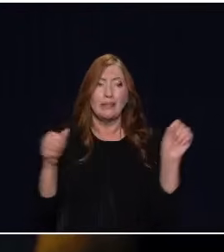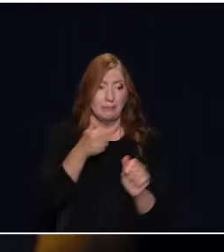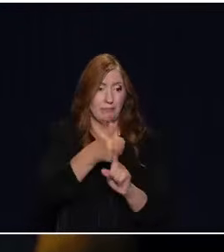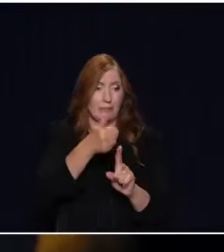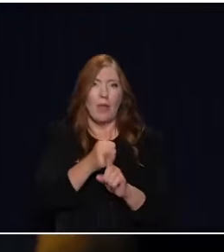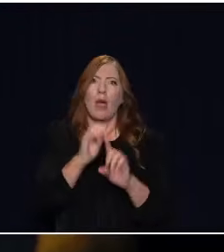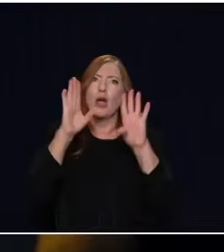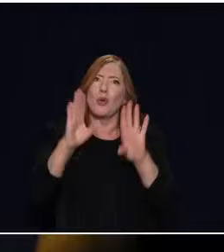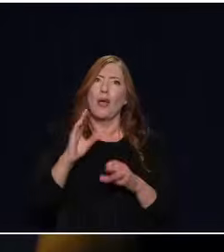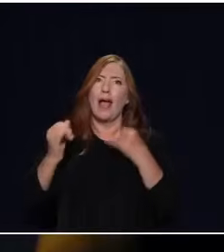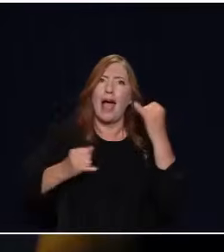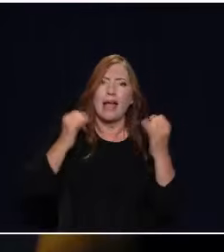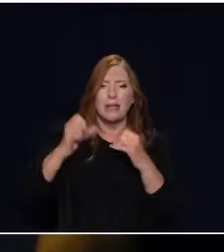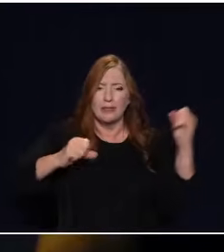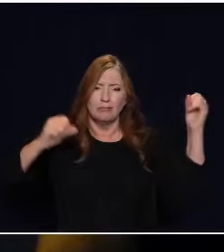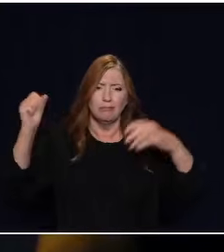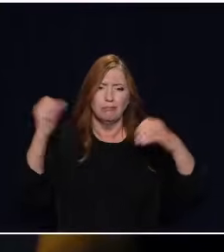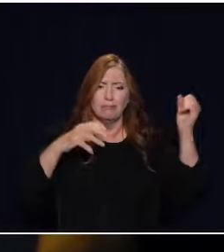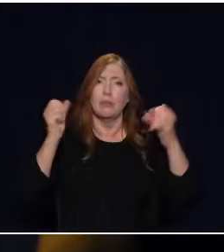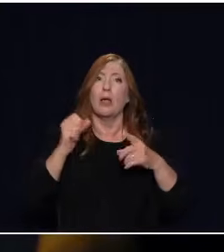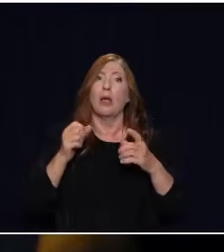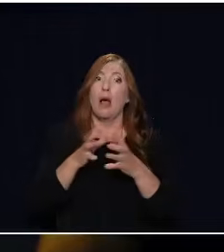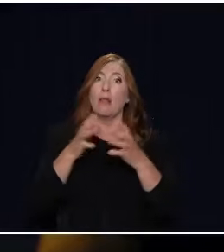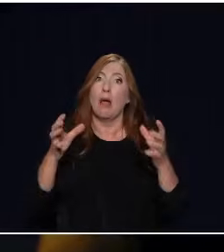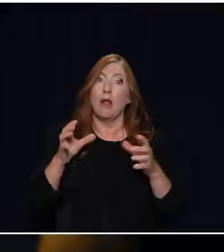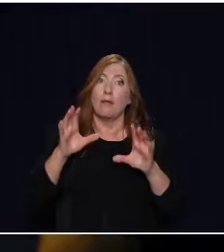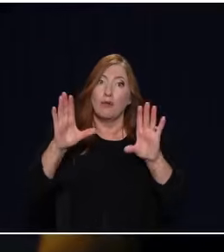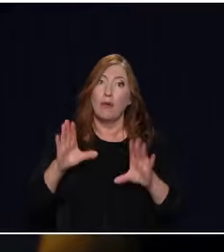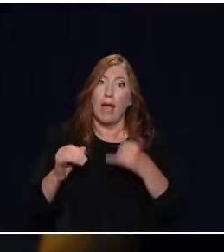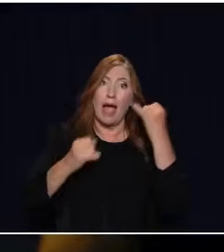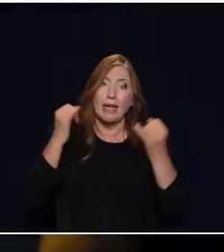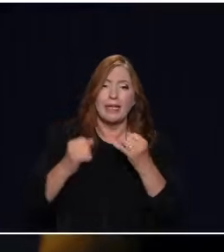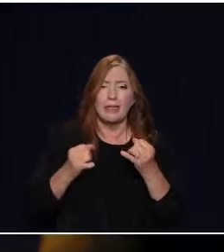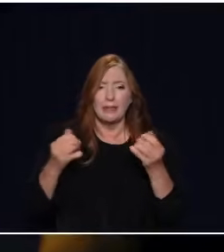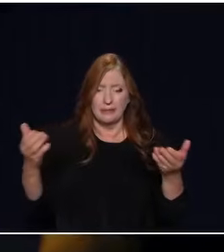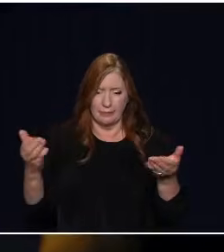WITH COUNTY SUPERINTENDENTS, THEY ALSO HAVE SOME GREAT IDEAS.